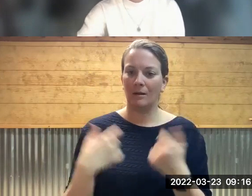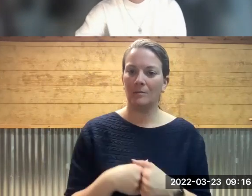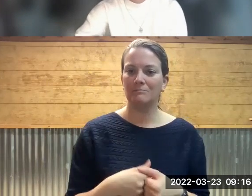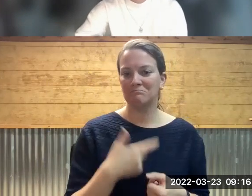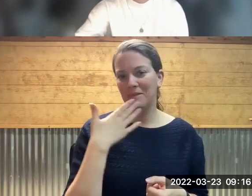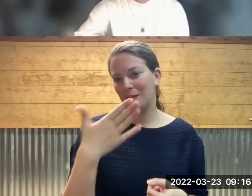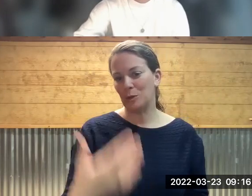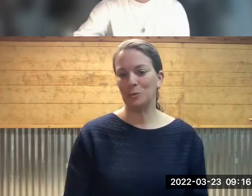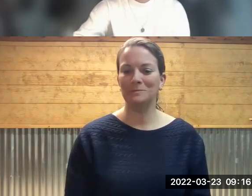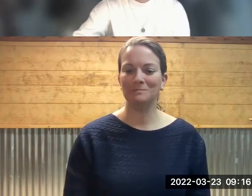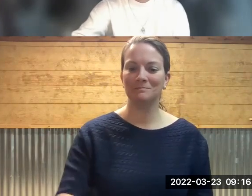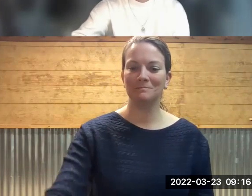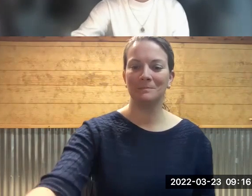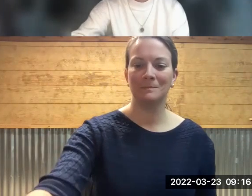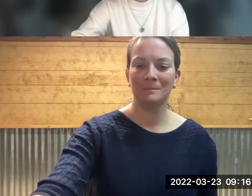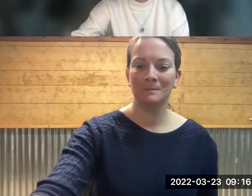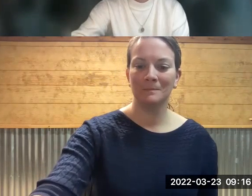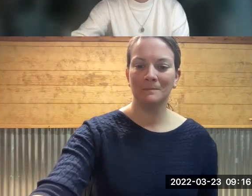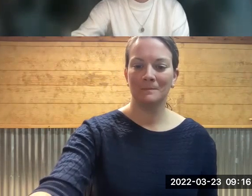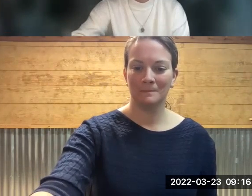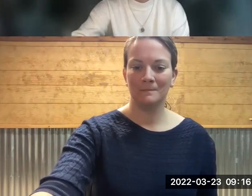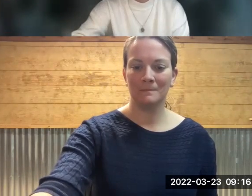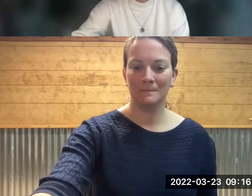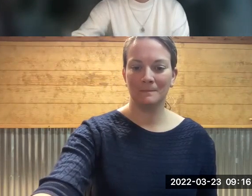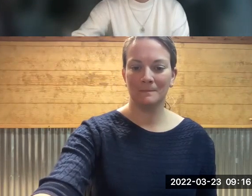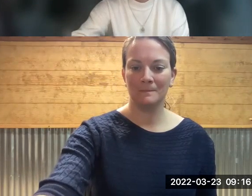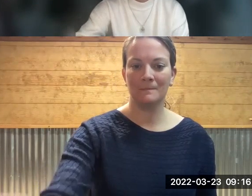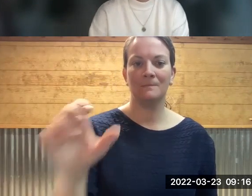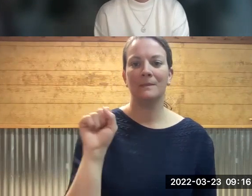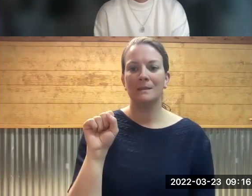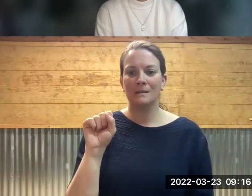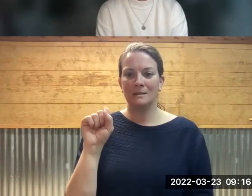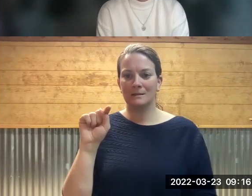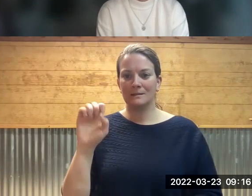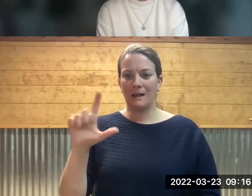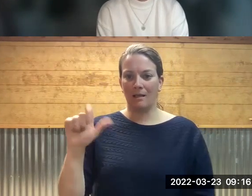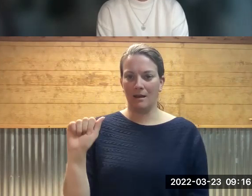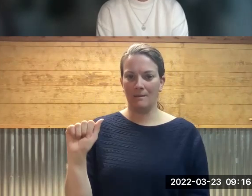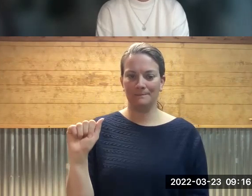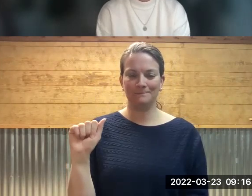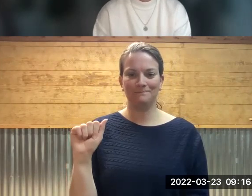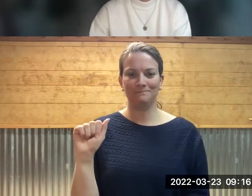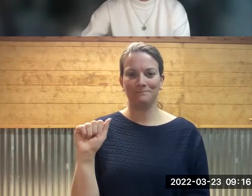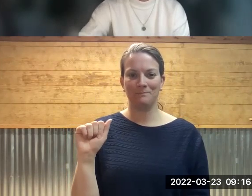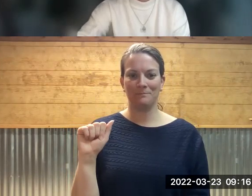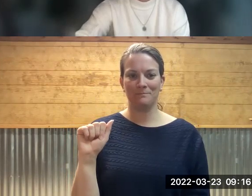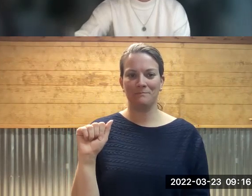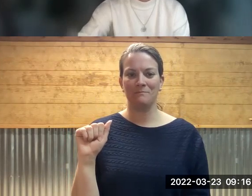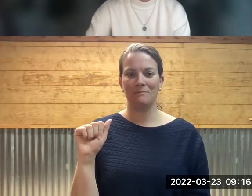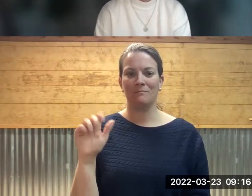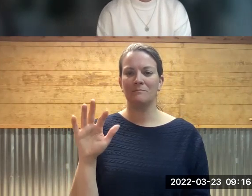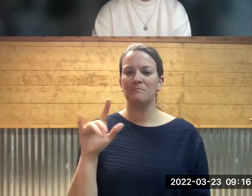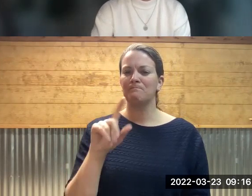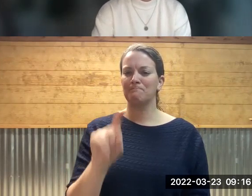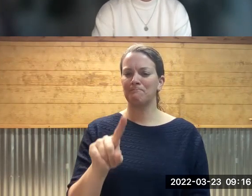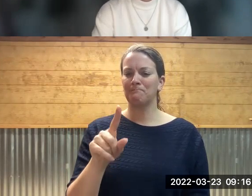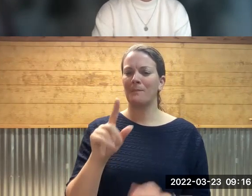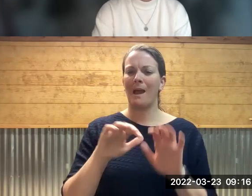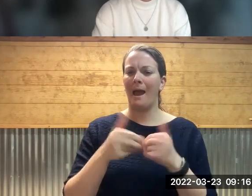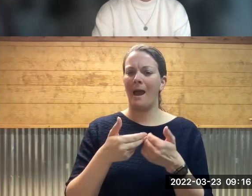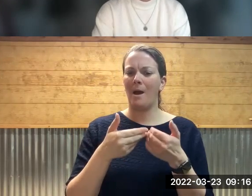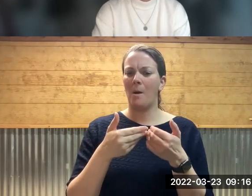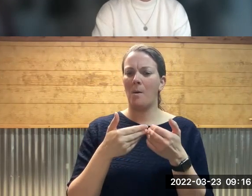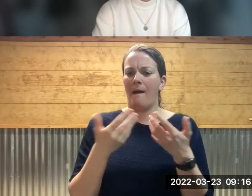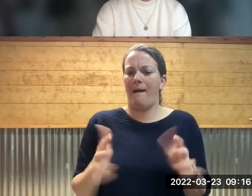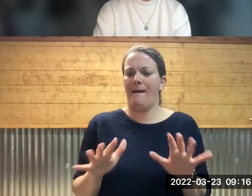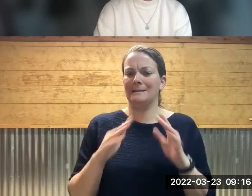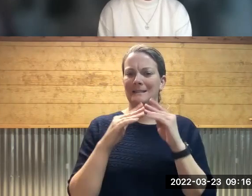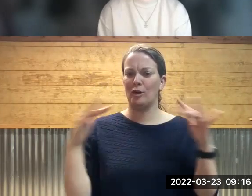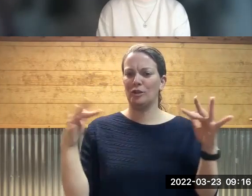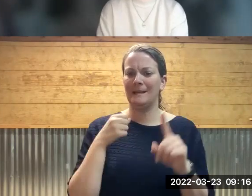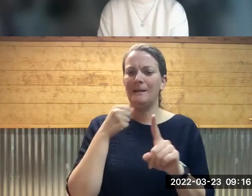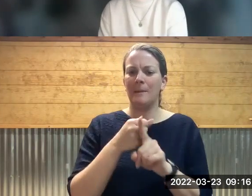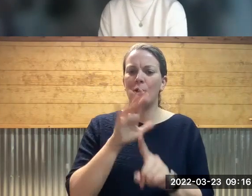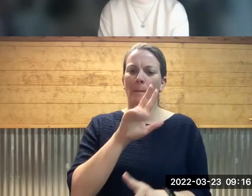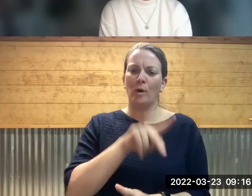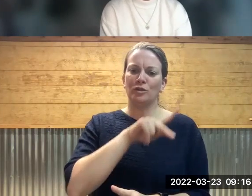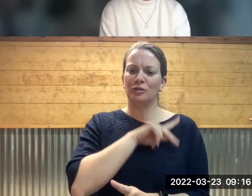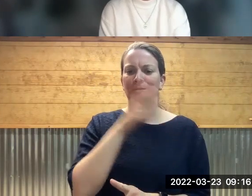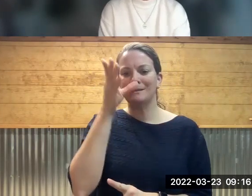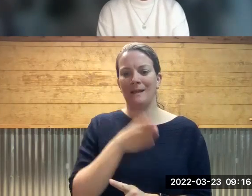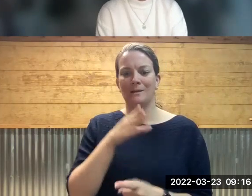So my next question is, how has diversity impacted your personal or professional student life?